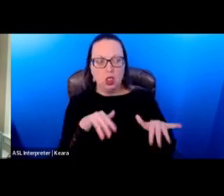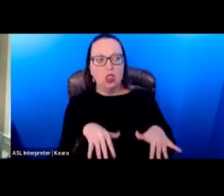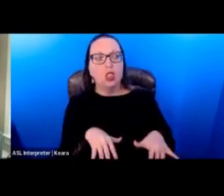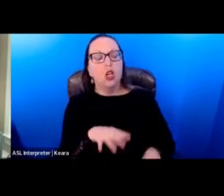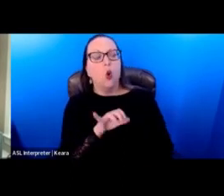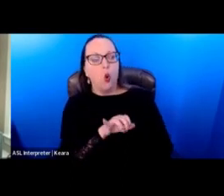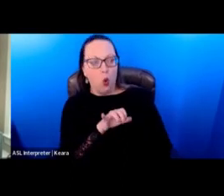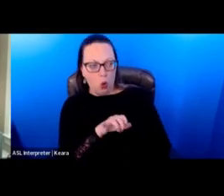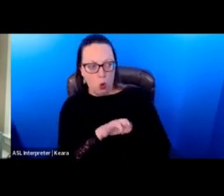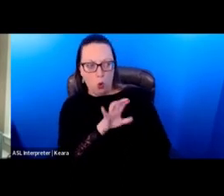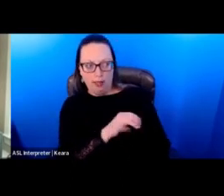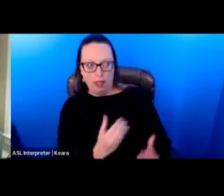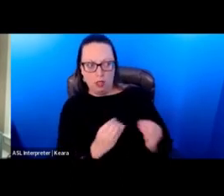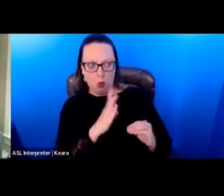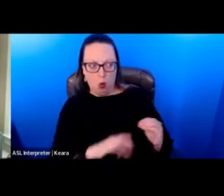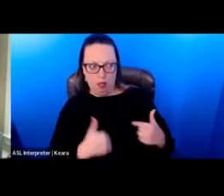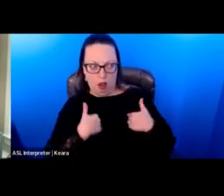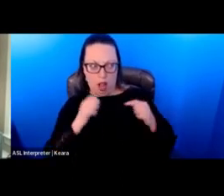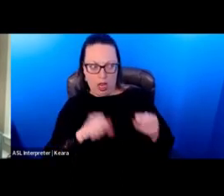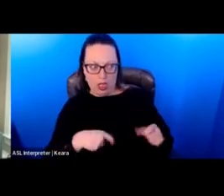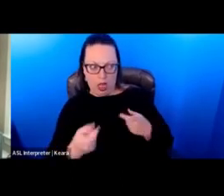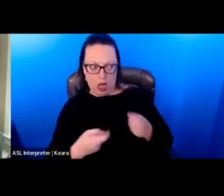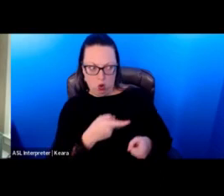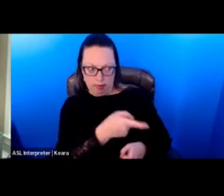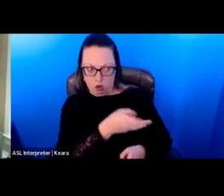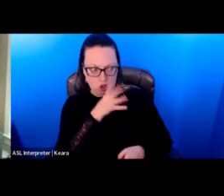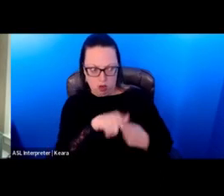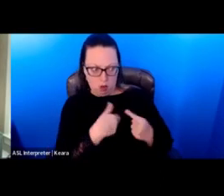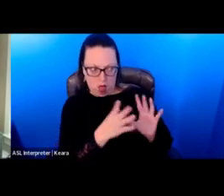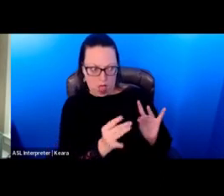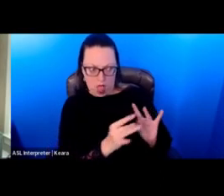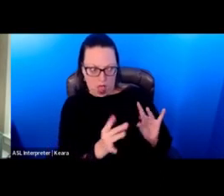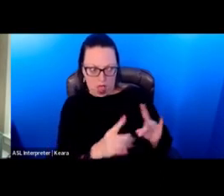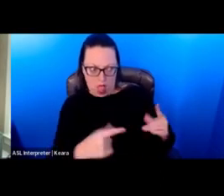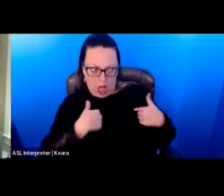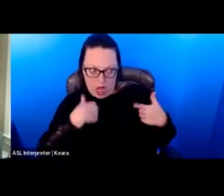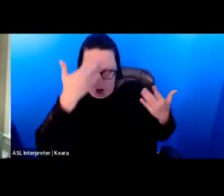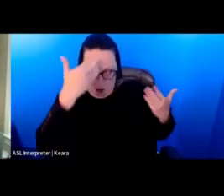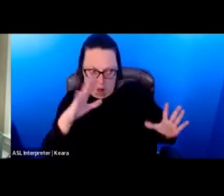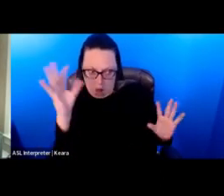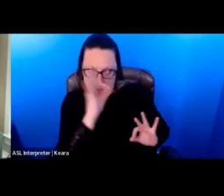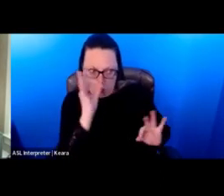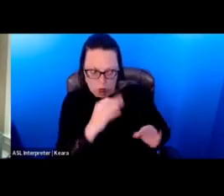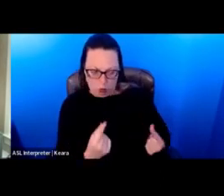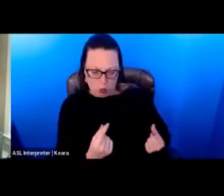paygrade. This is somebody talking about something that I have no idea what to do. And that's where for us it was really helpful that we had the